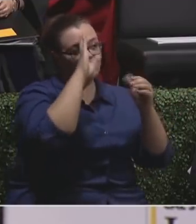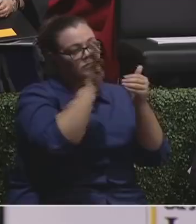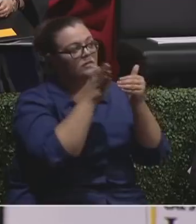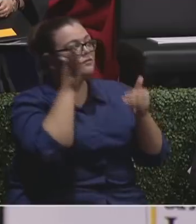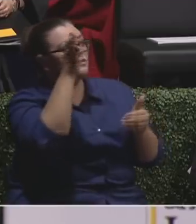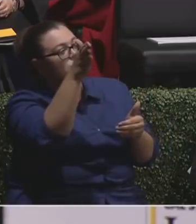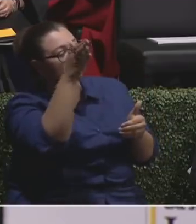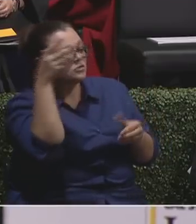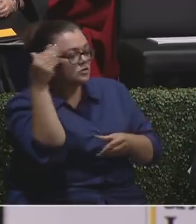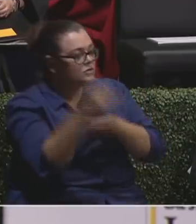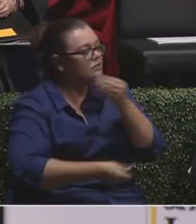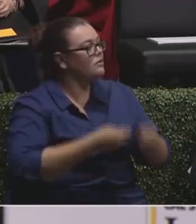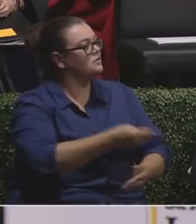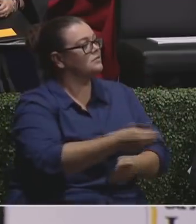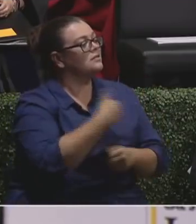" YOU ARE THE NEXT WAVE OF CHANGE